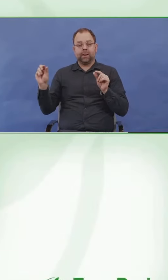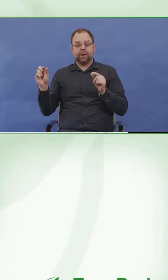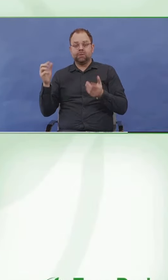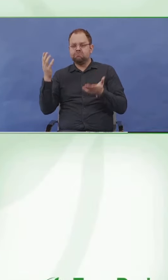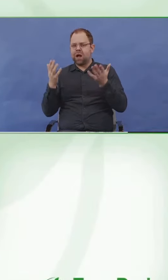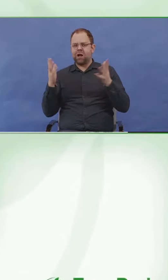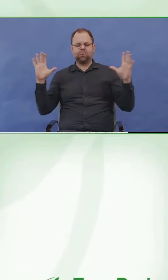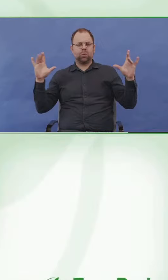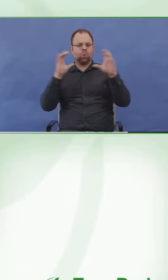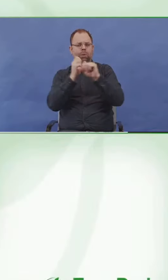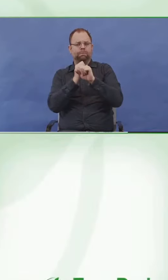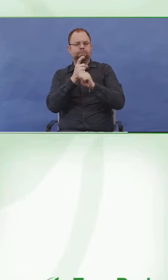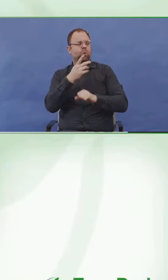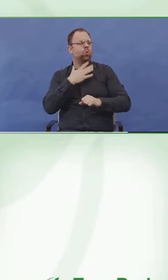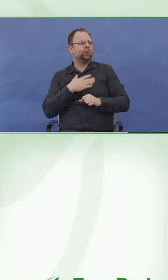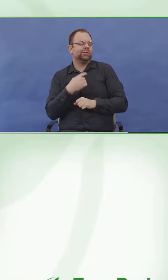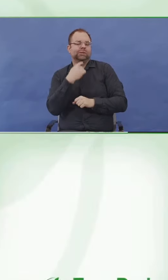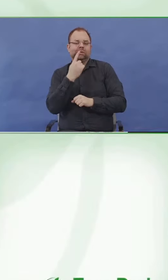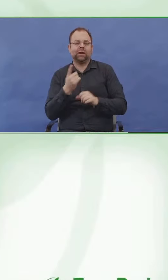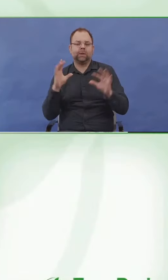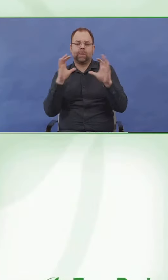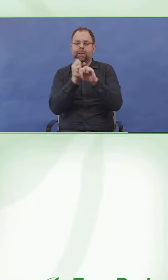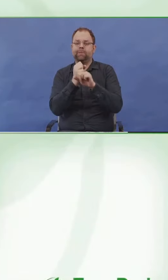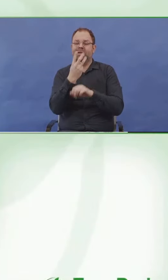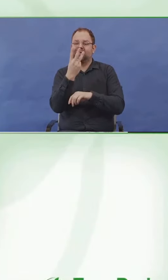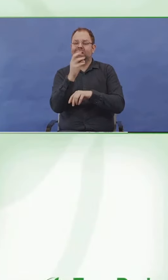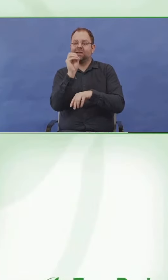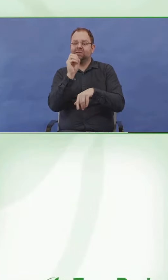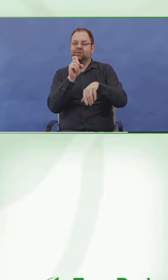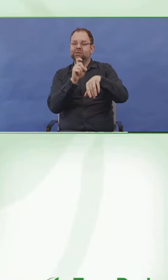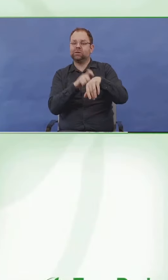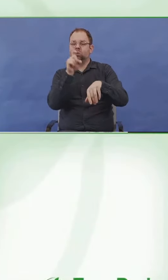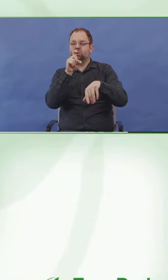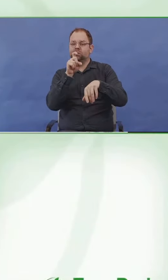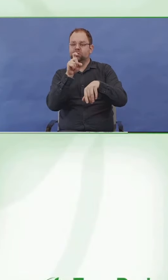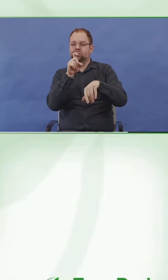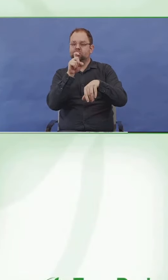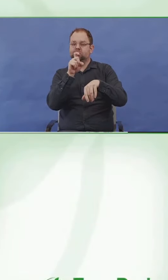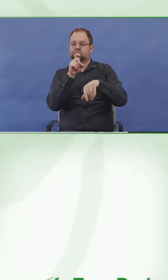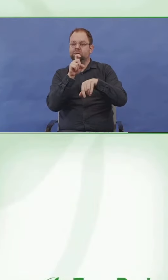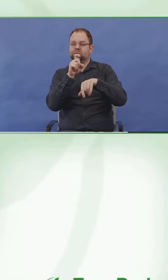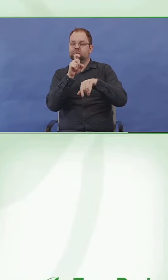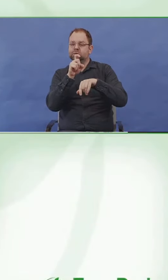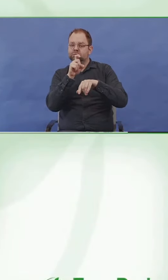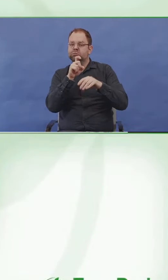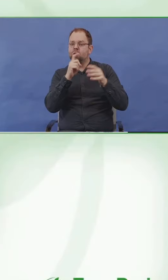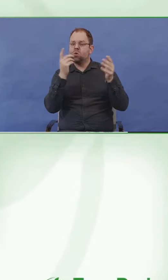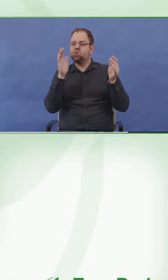I think the personal budget system is a good tool to do a lot of good things.